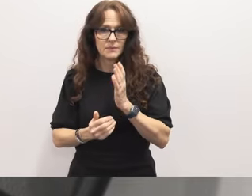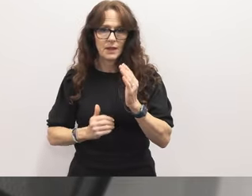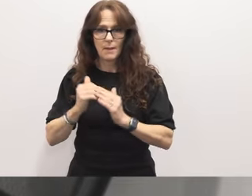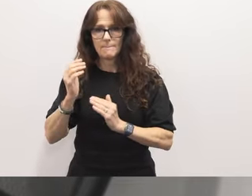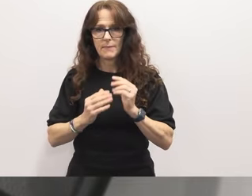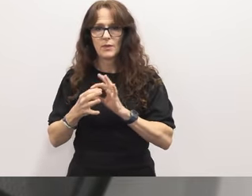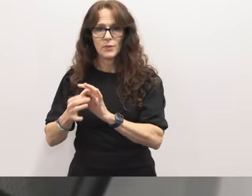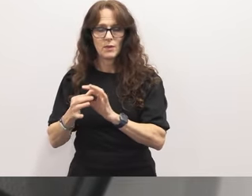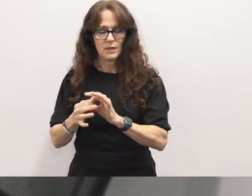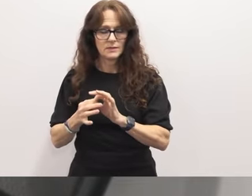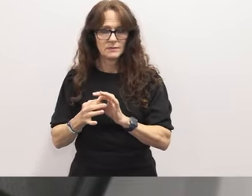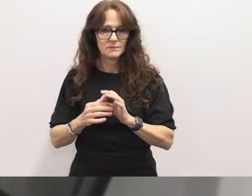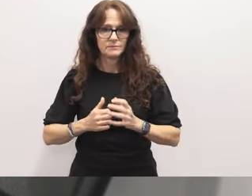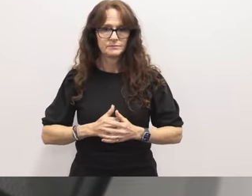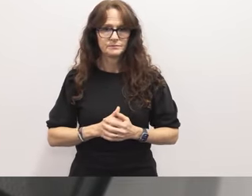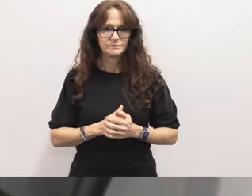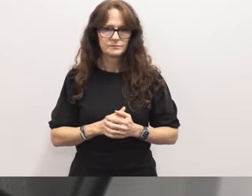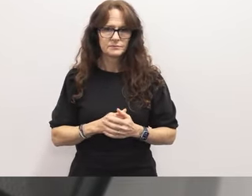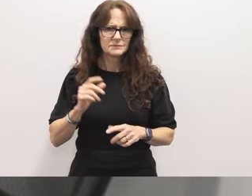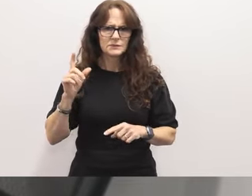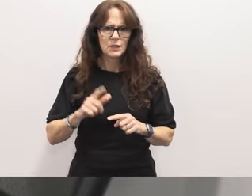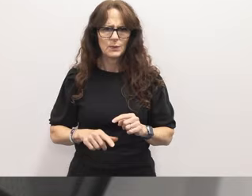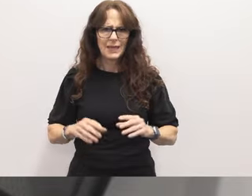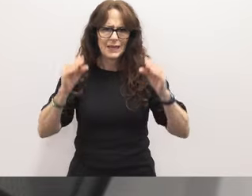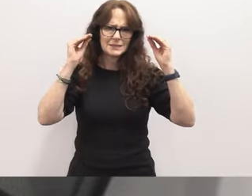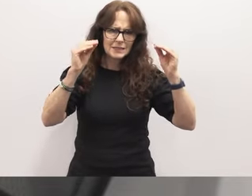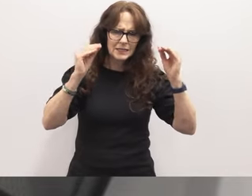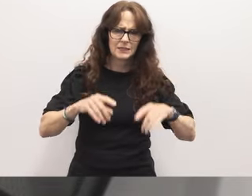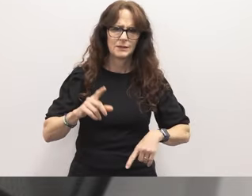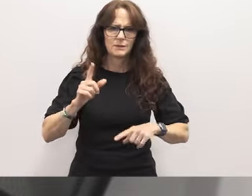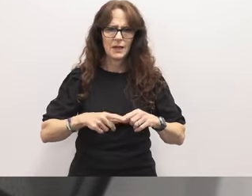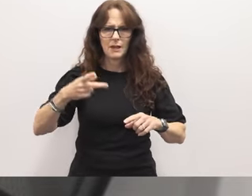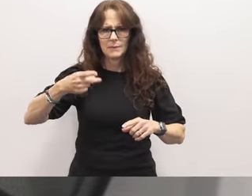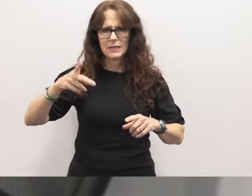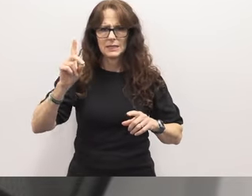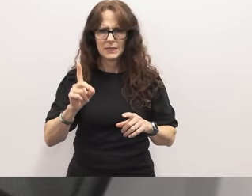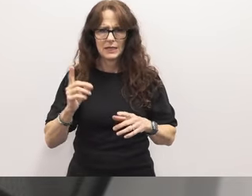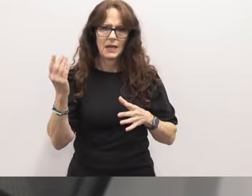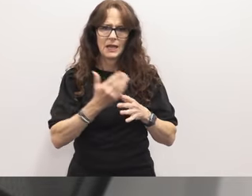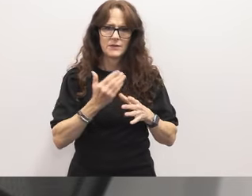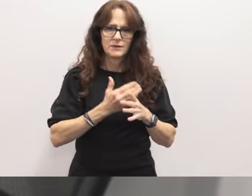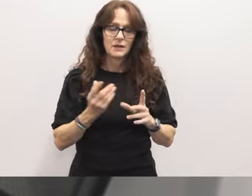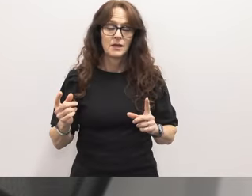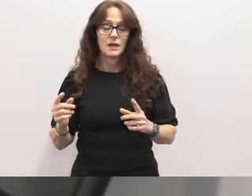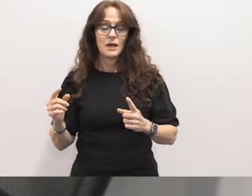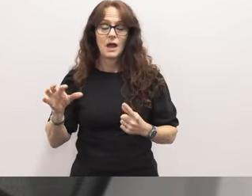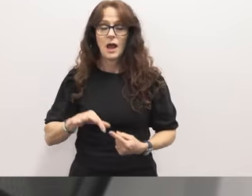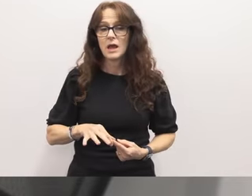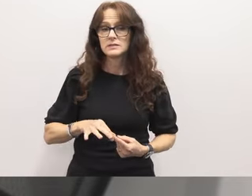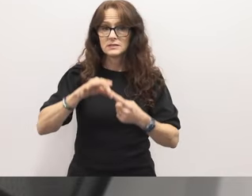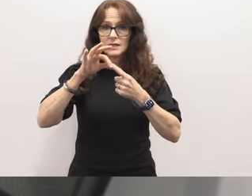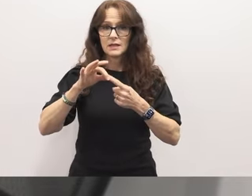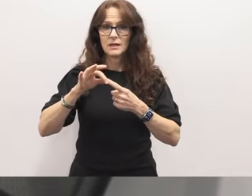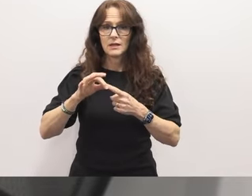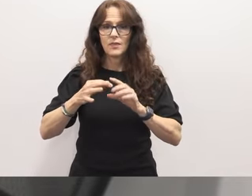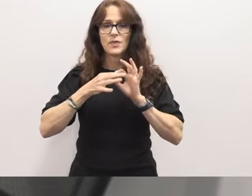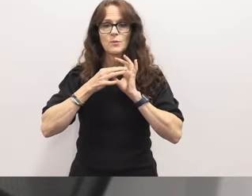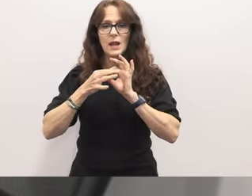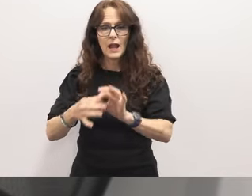Because it doesn't, we can't go to instruction, we can't go to PD, we can't do interventions until we build those relationships with our families